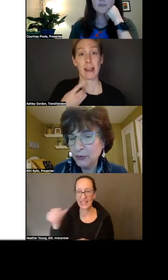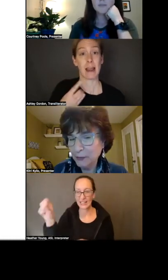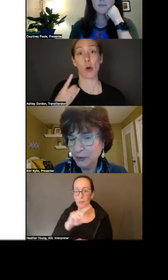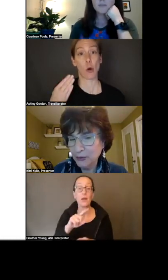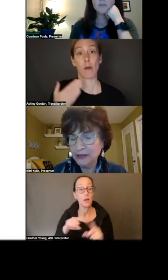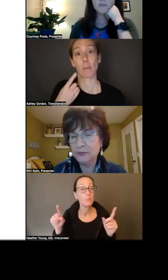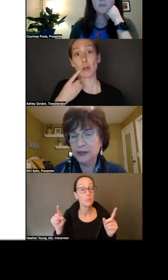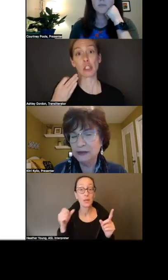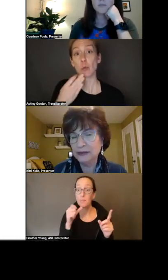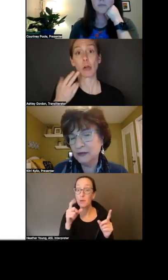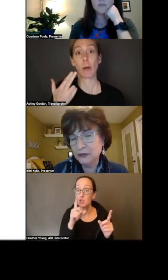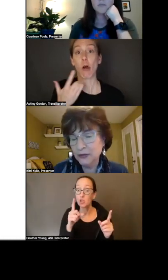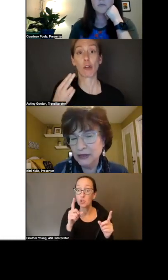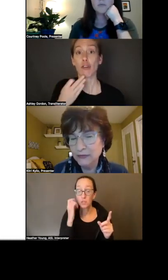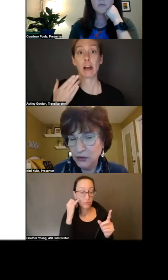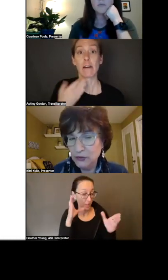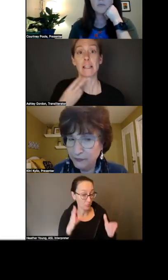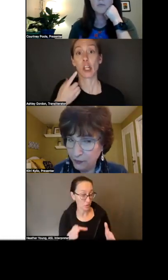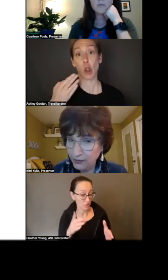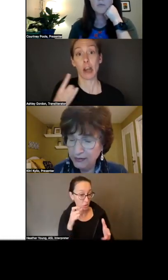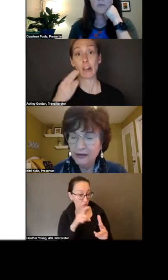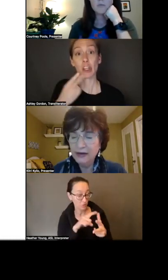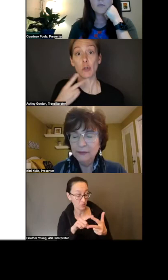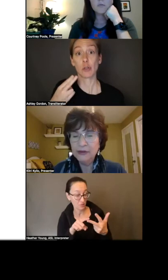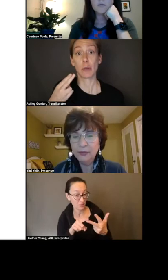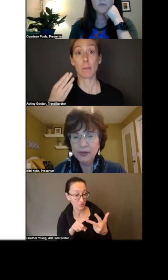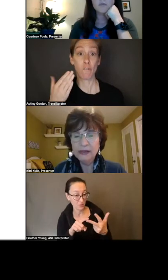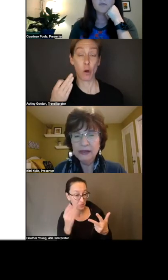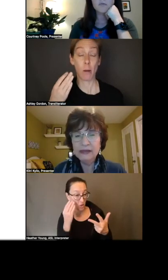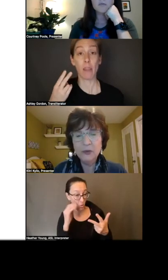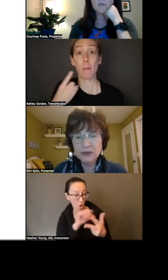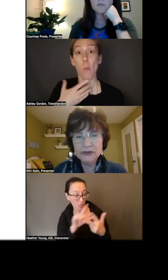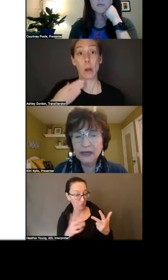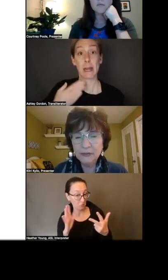who got them all correct has been, has learened any of the cues before, but the point is, most of the time